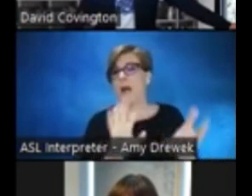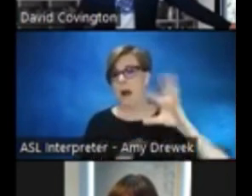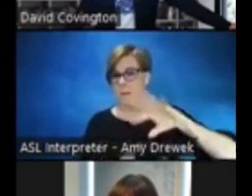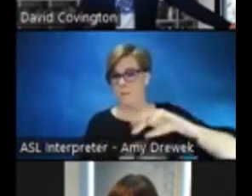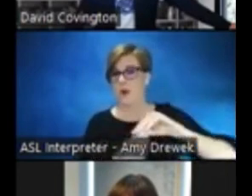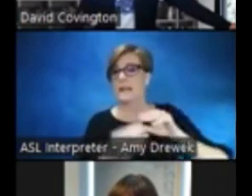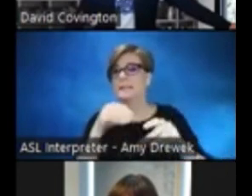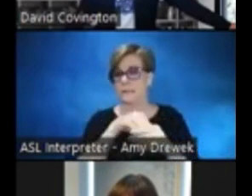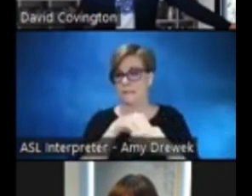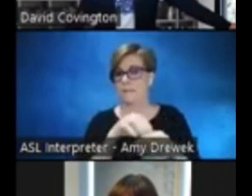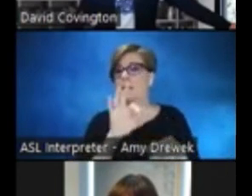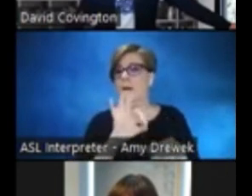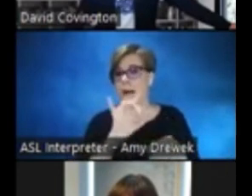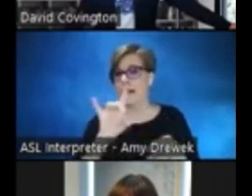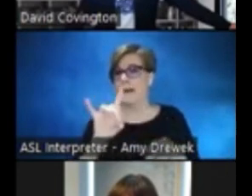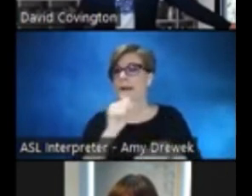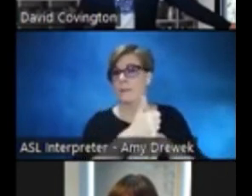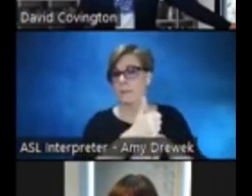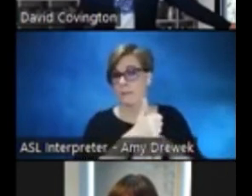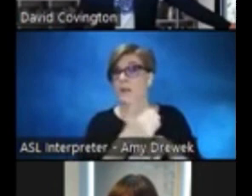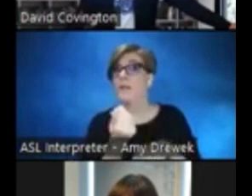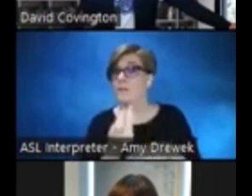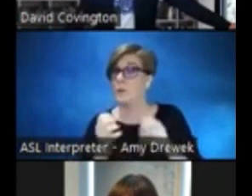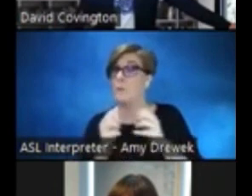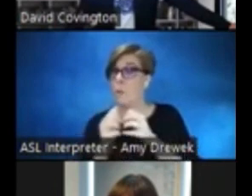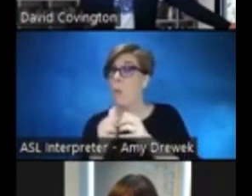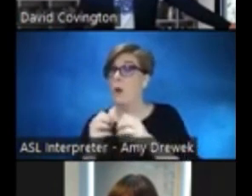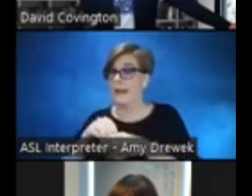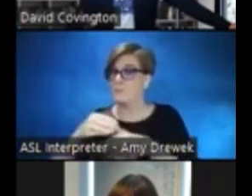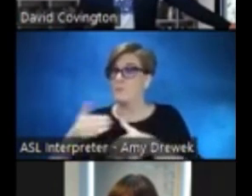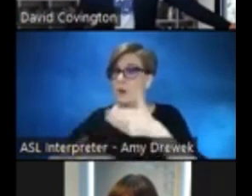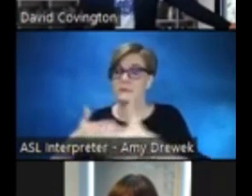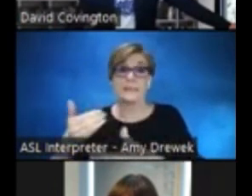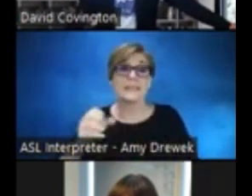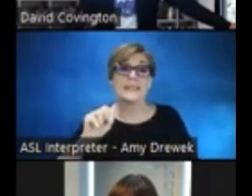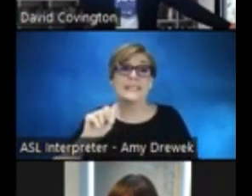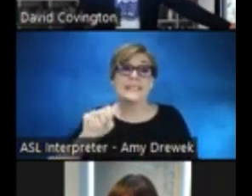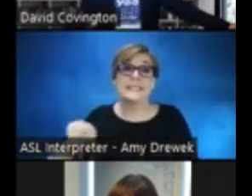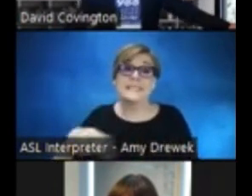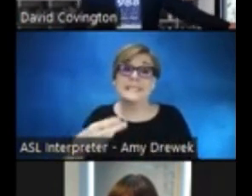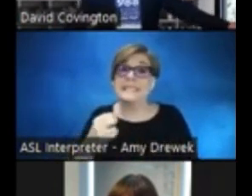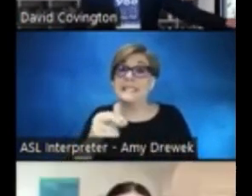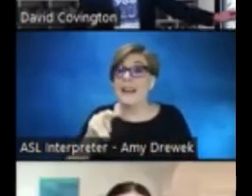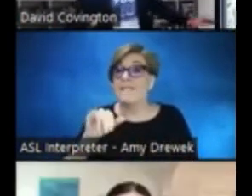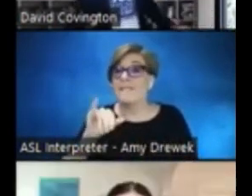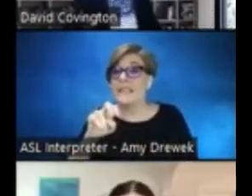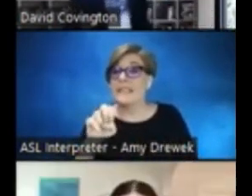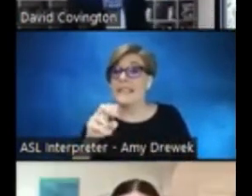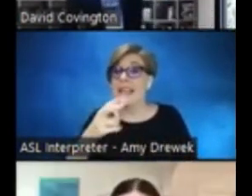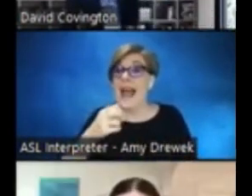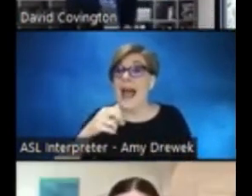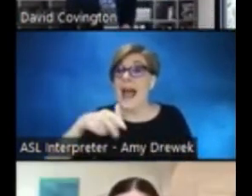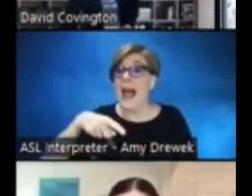COUPLE MORE IN THE WORKS. STEPHANIE HEPBURN, WE HAVE A COUPLE OF MINUTES FOR THE UPDATE FOR